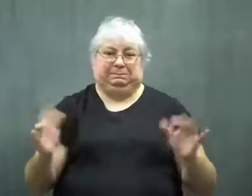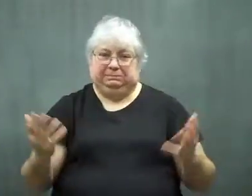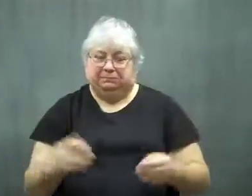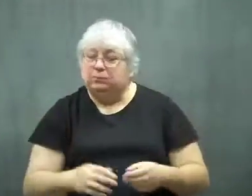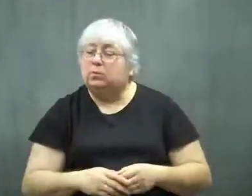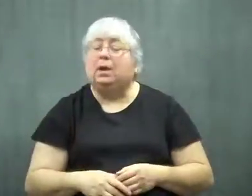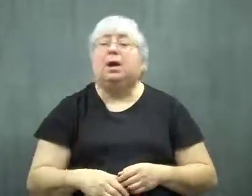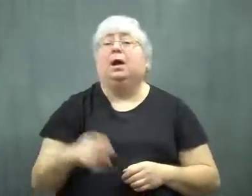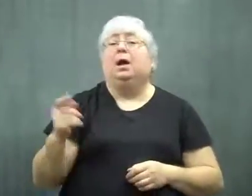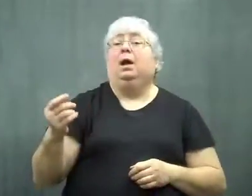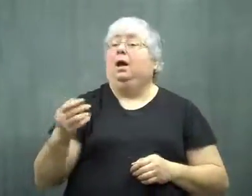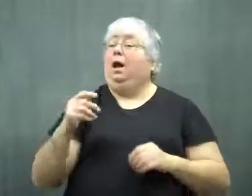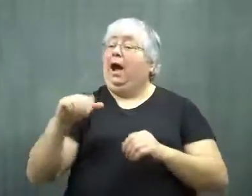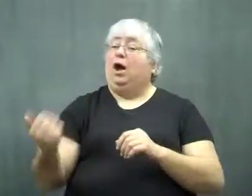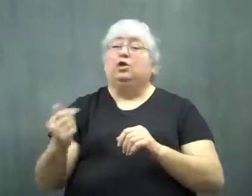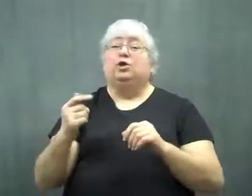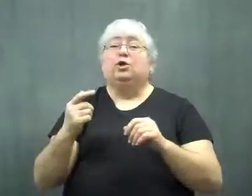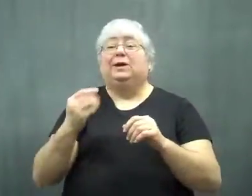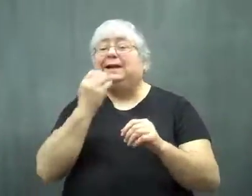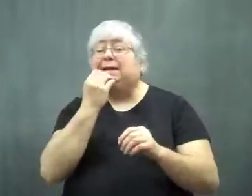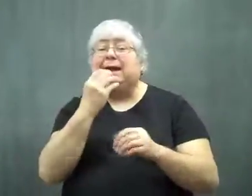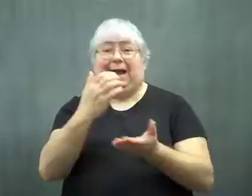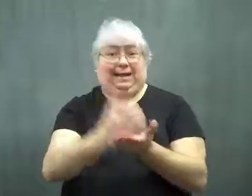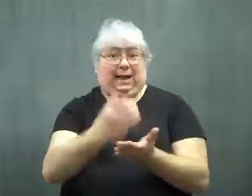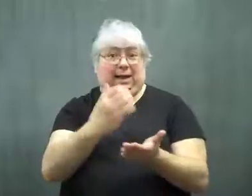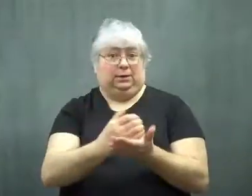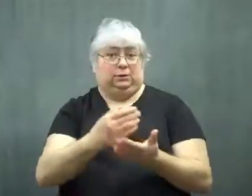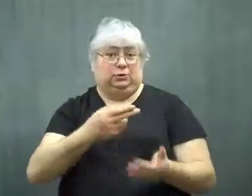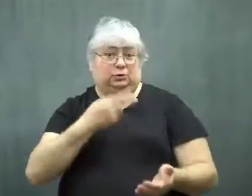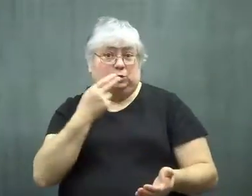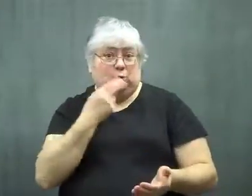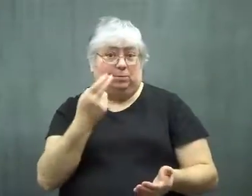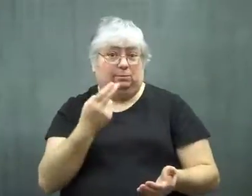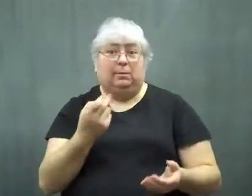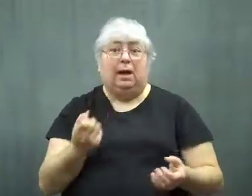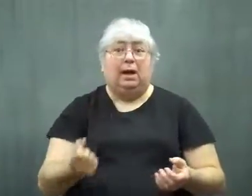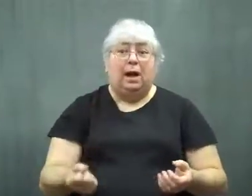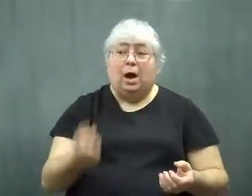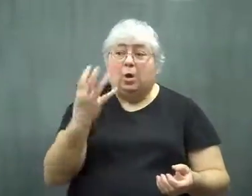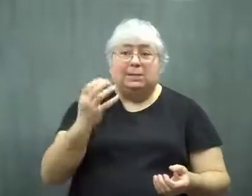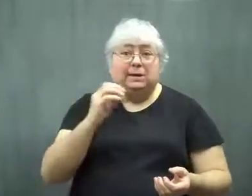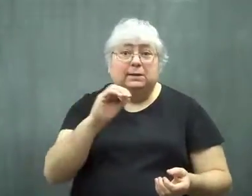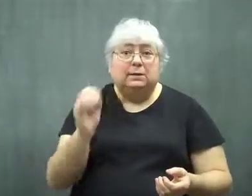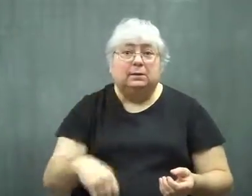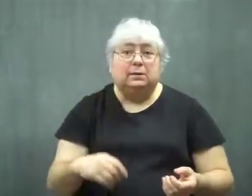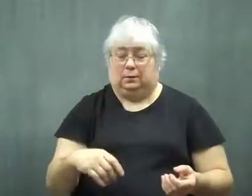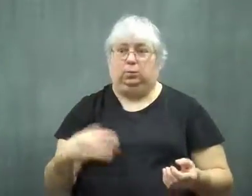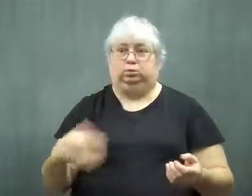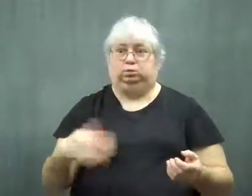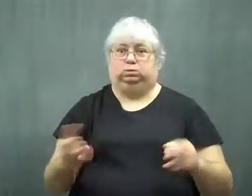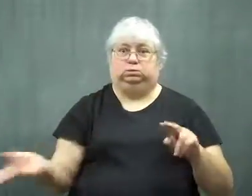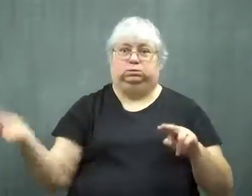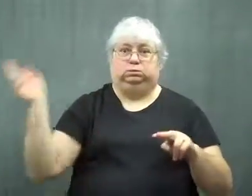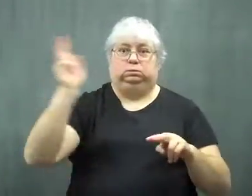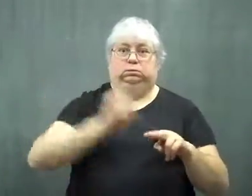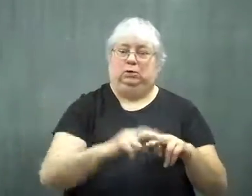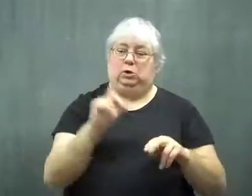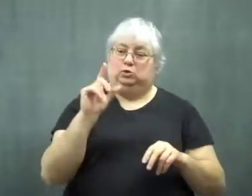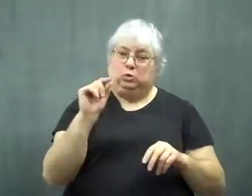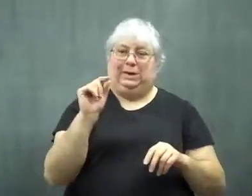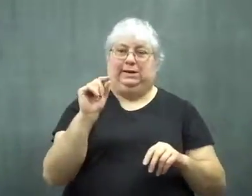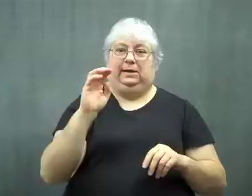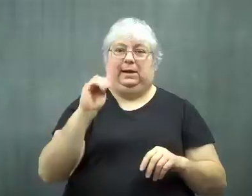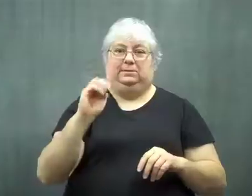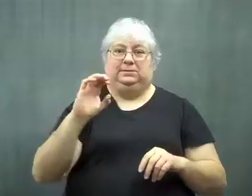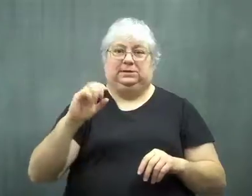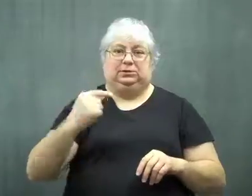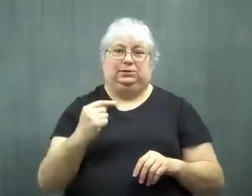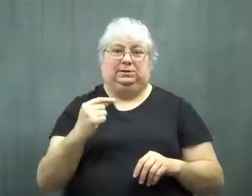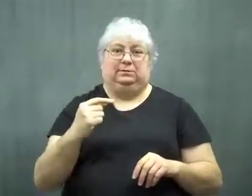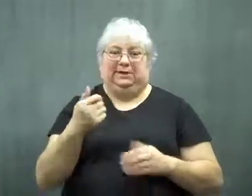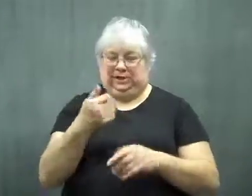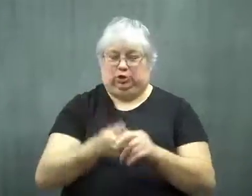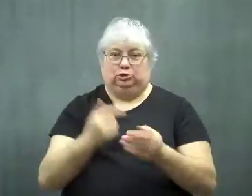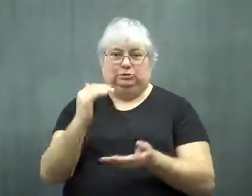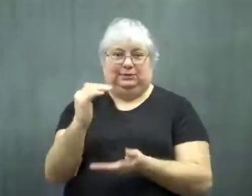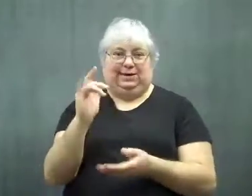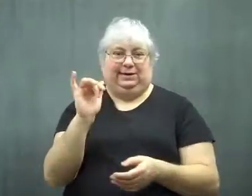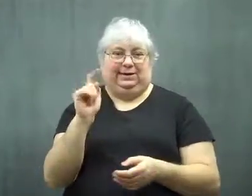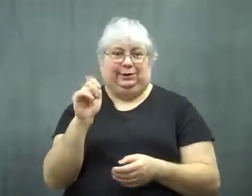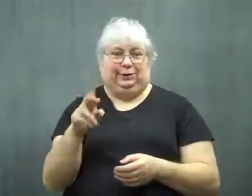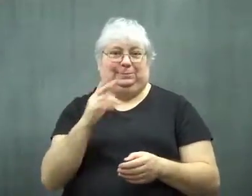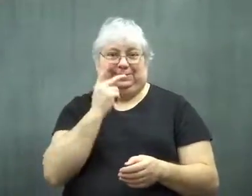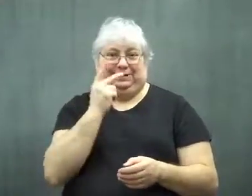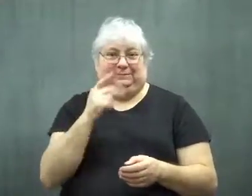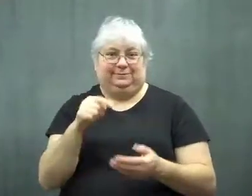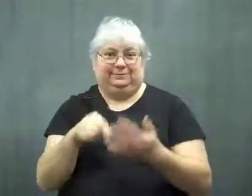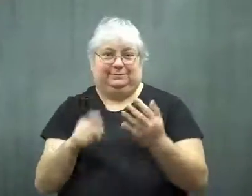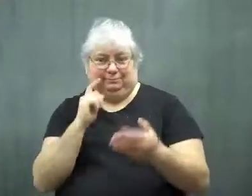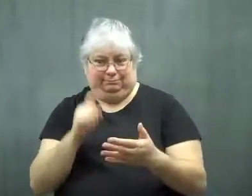The groups that ate canned soup showed a big increase, to 20 mcg in a liter of urine.